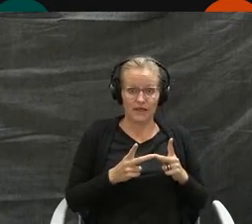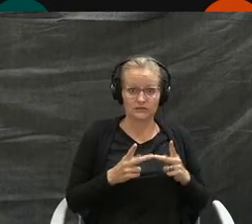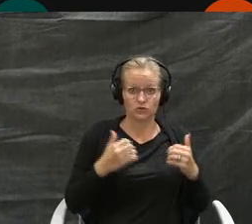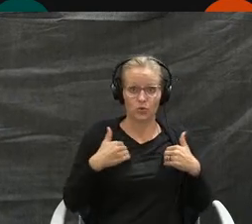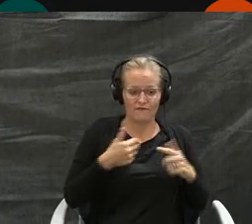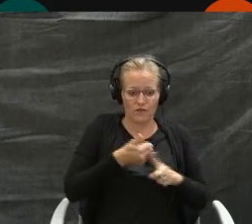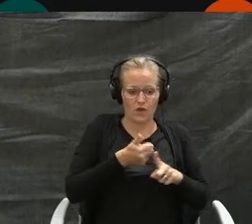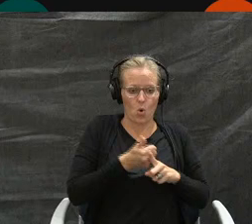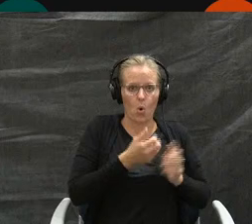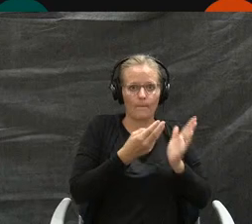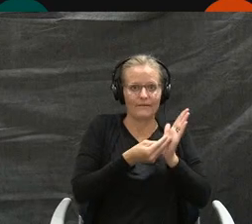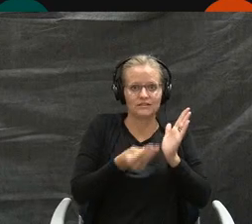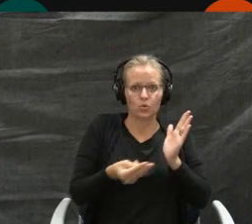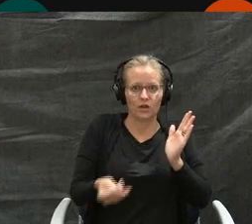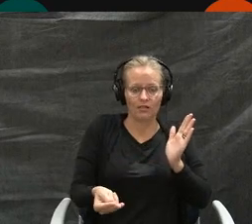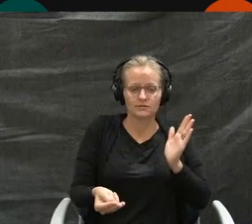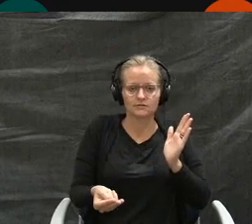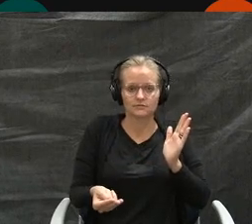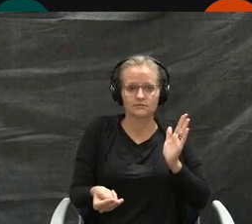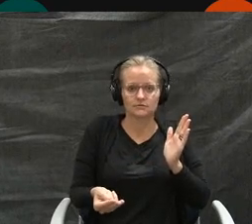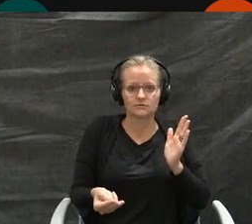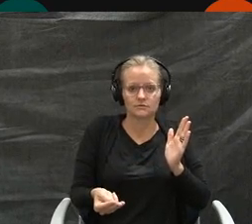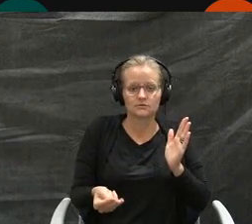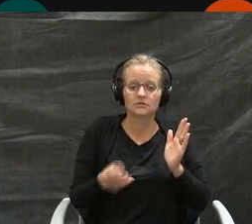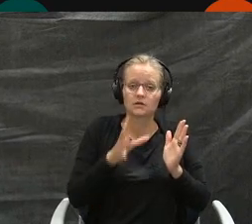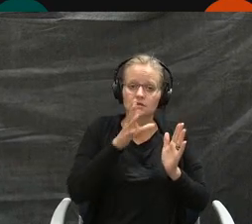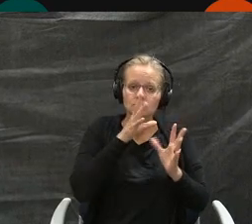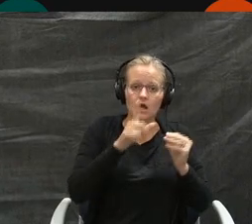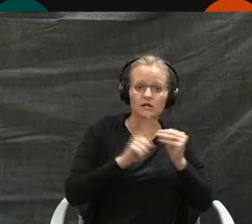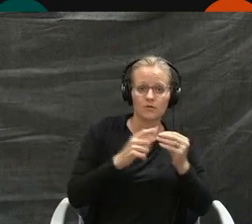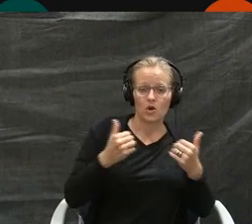Materials, uhm, we talked about having a laundry tub for every